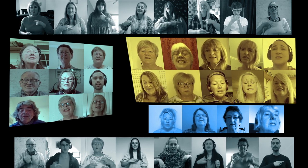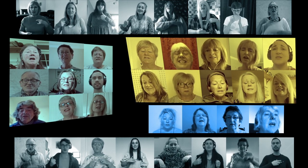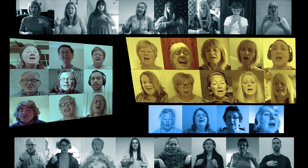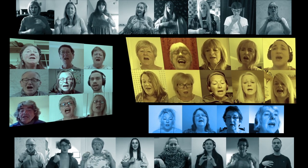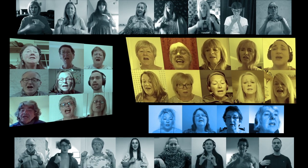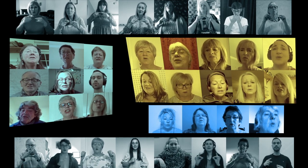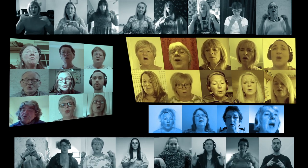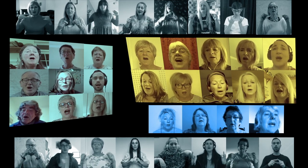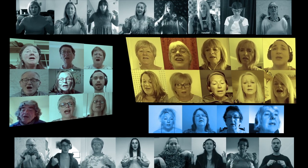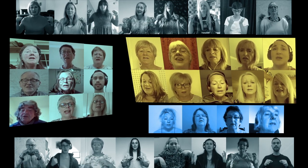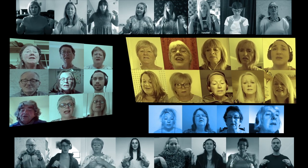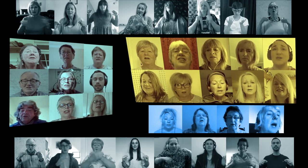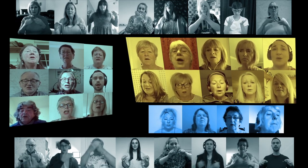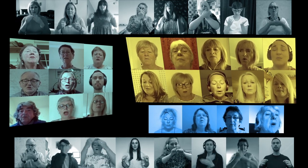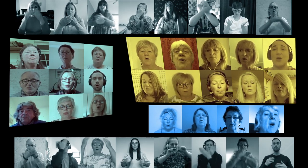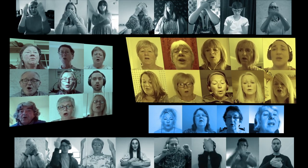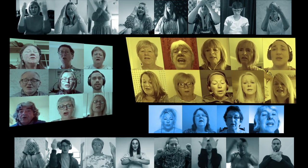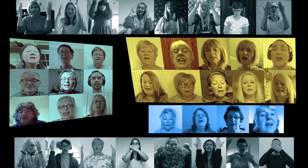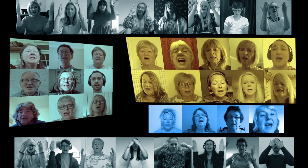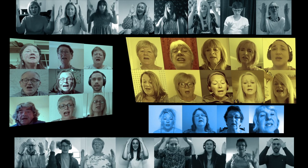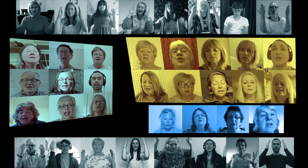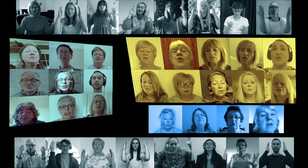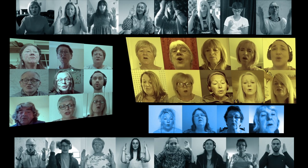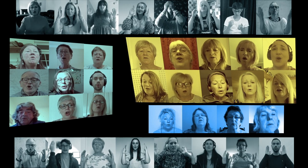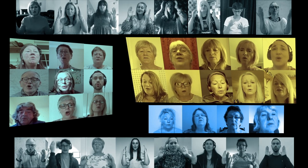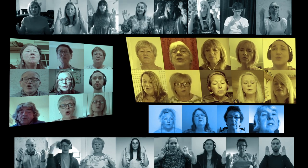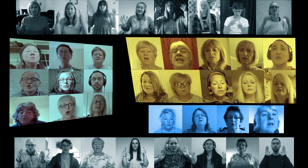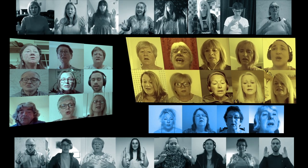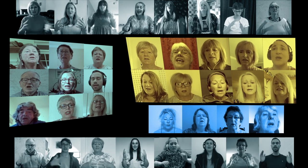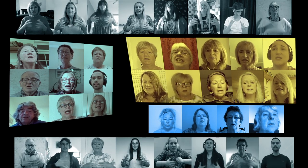In this kind quiet morning light grows